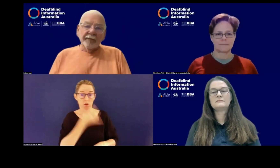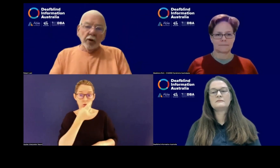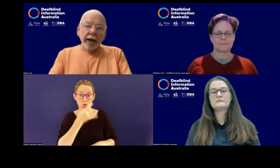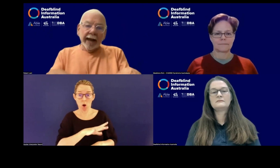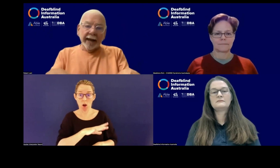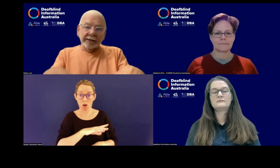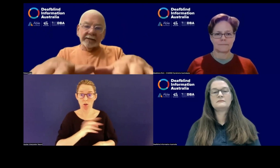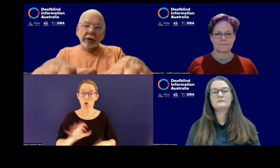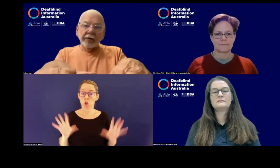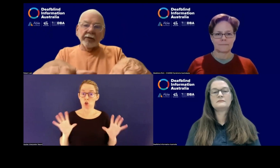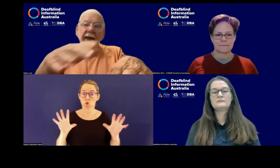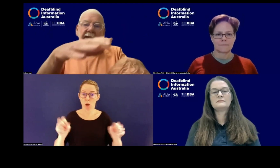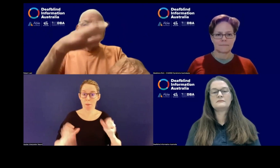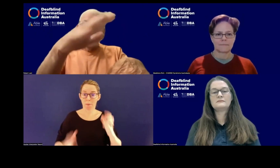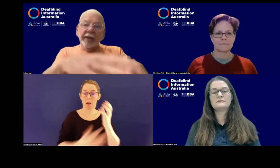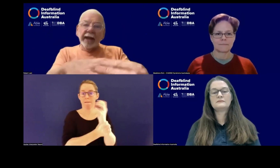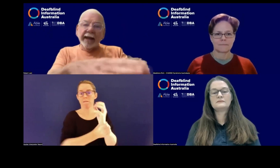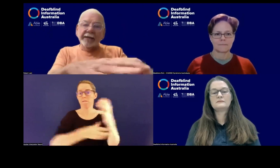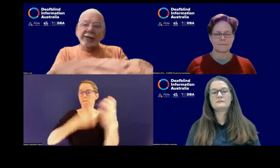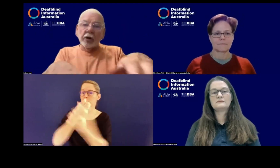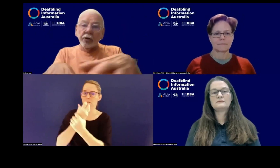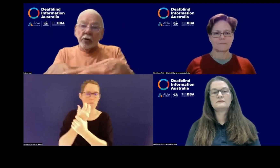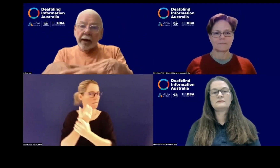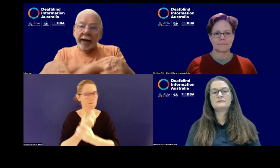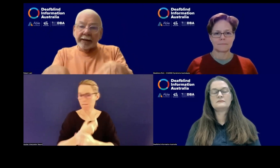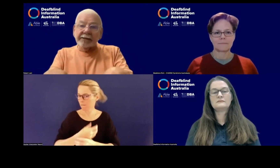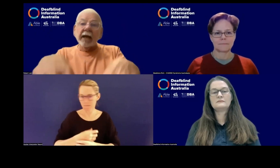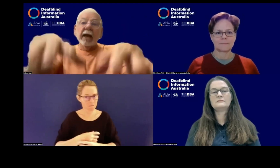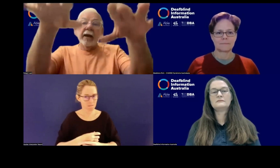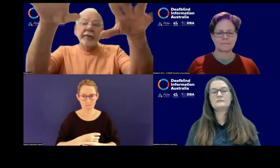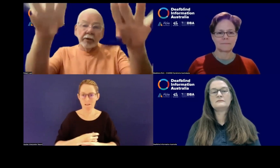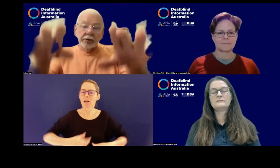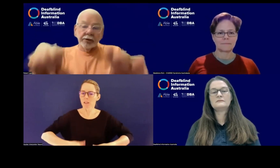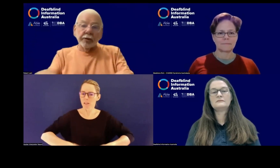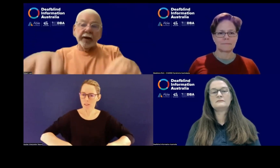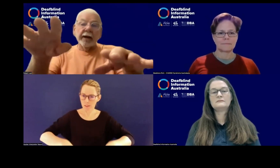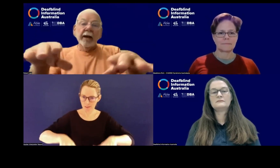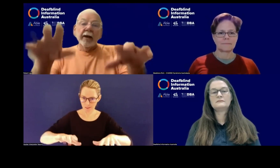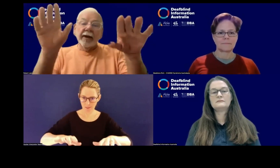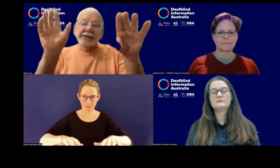Offer your hand so they can put their hands on your hands and then you can do it then.